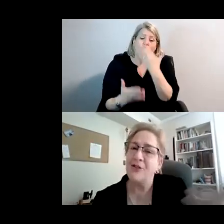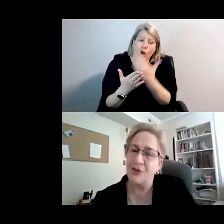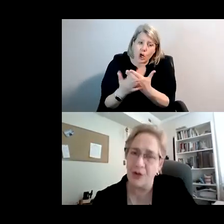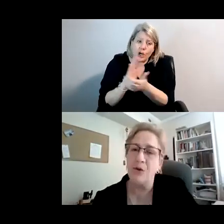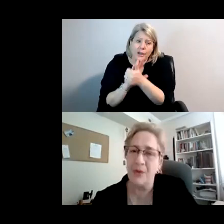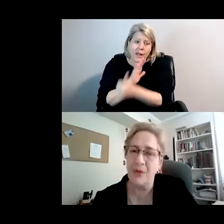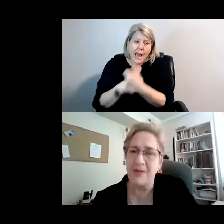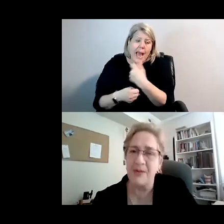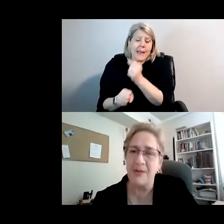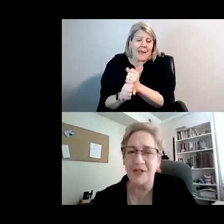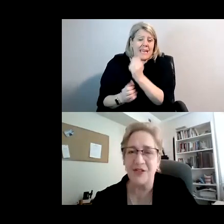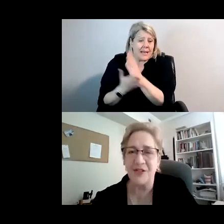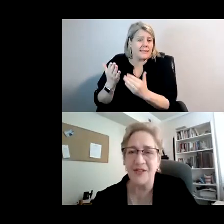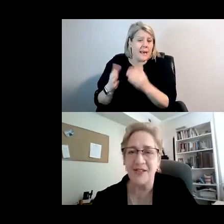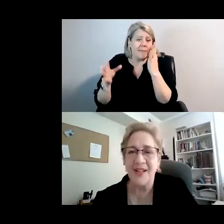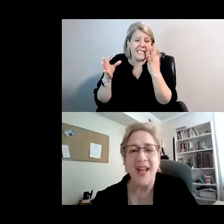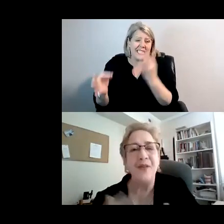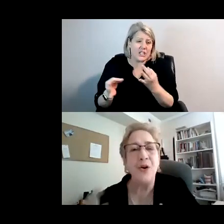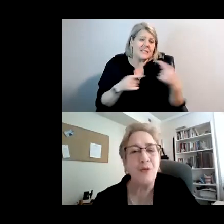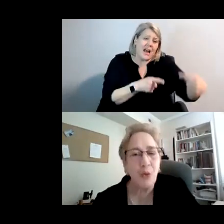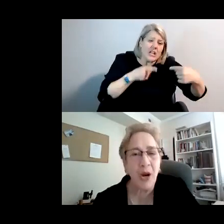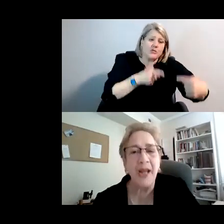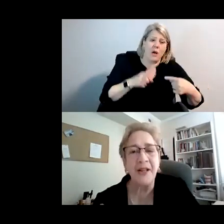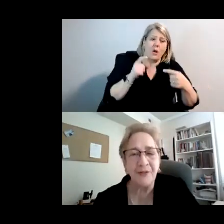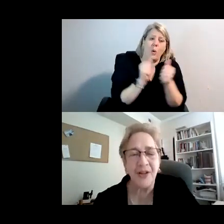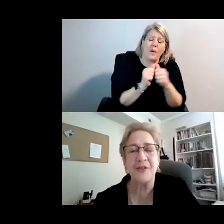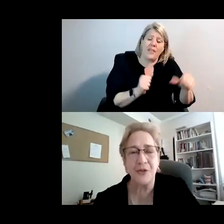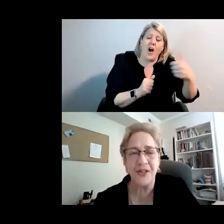and may struggle with making other decisions. And there are a variety of factors